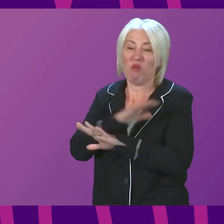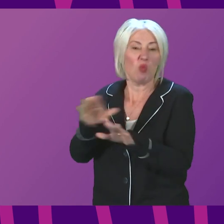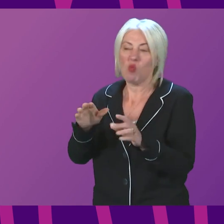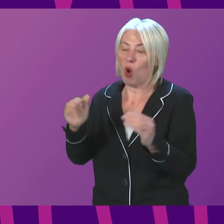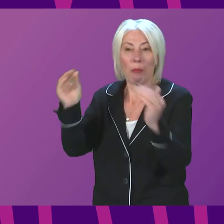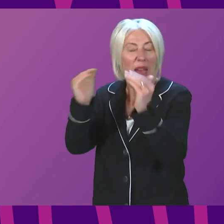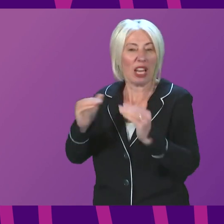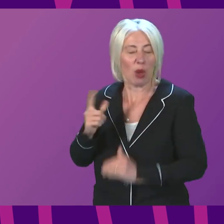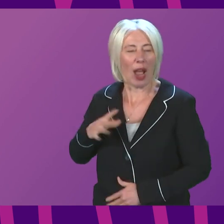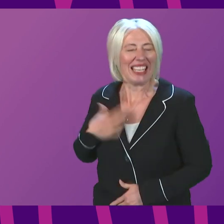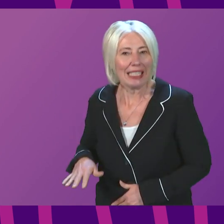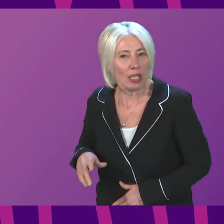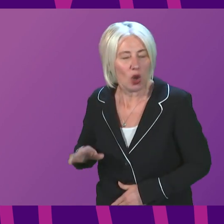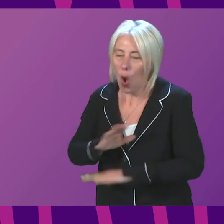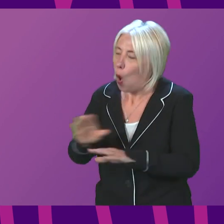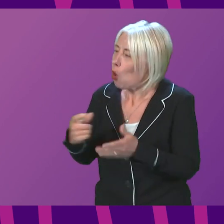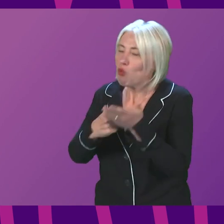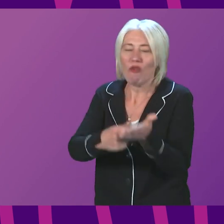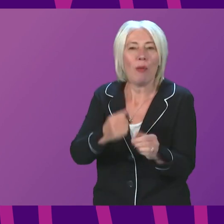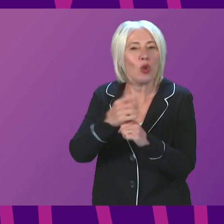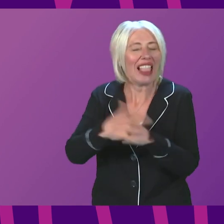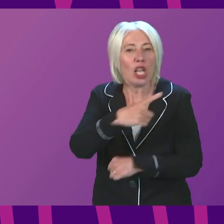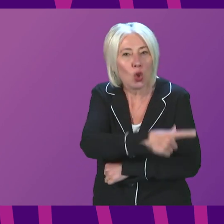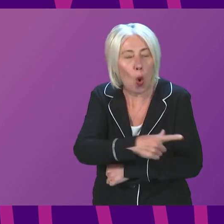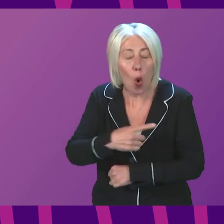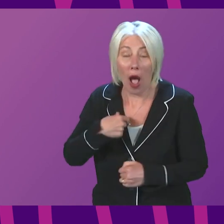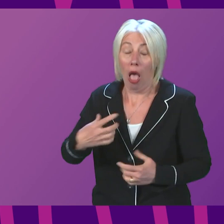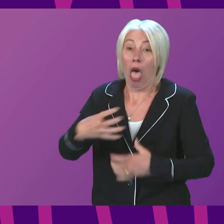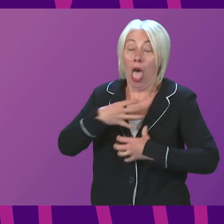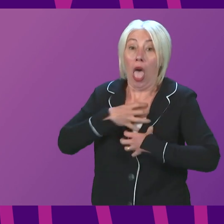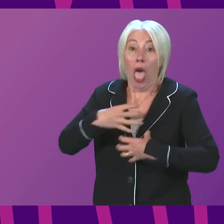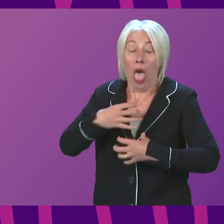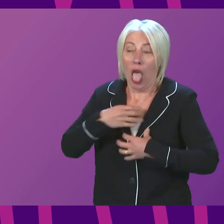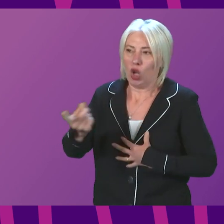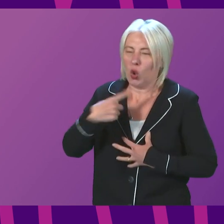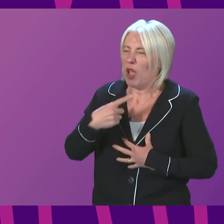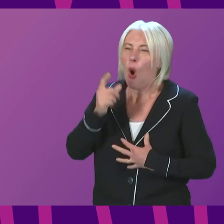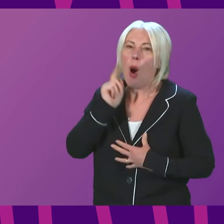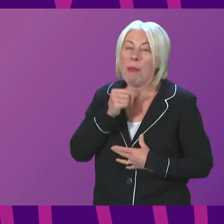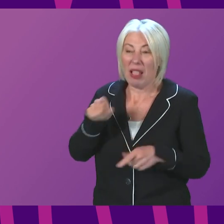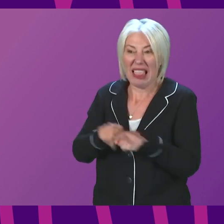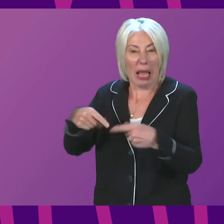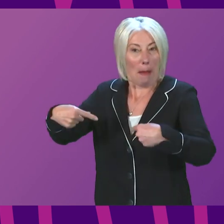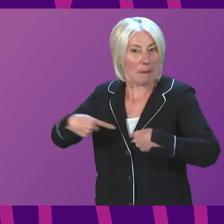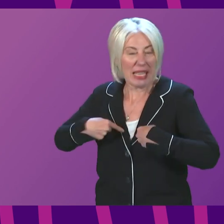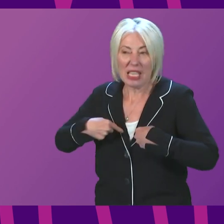They were unwilling to refer me to the Glasgow unit, and scared me half to death by saying people like me will never be 100 per cent mesh-free.